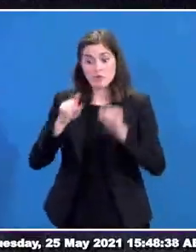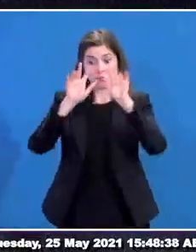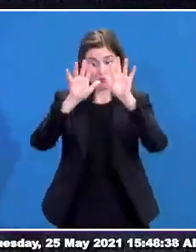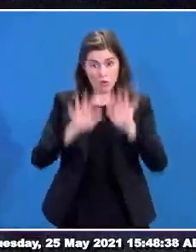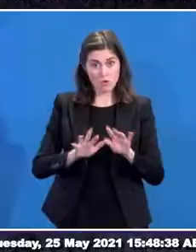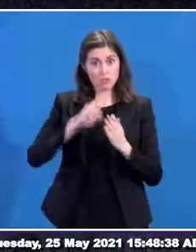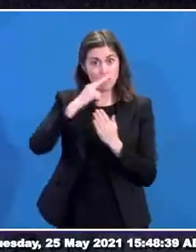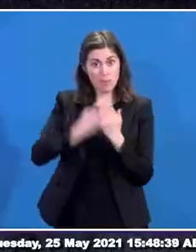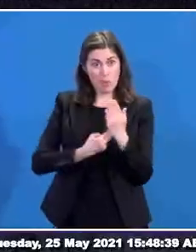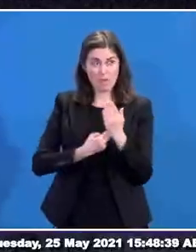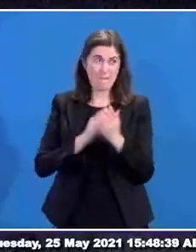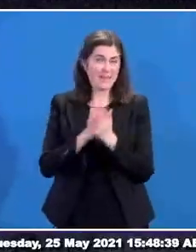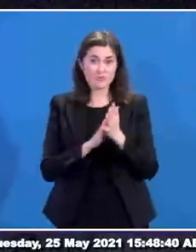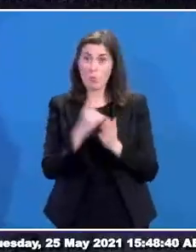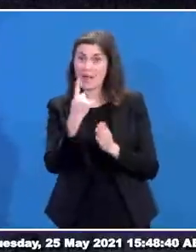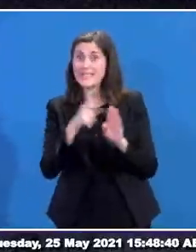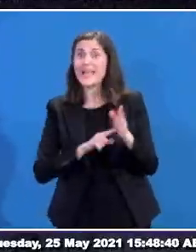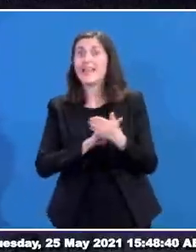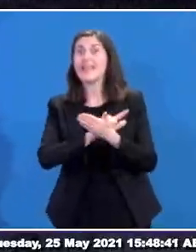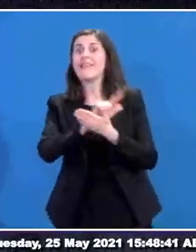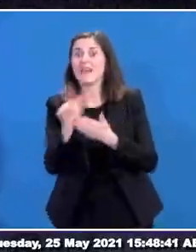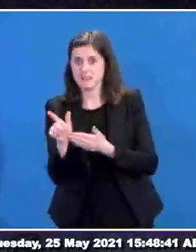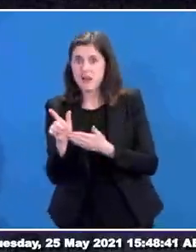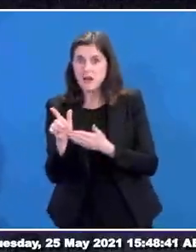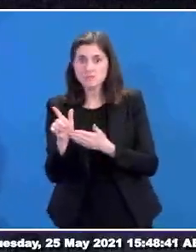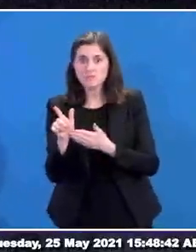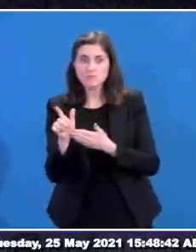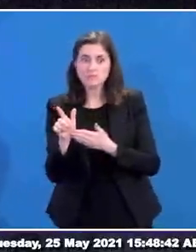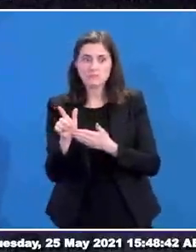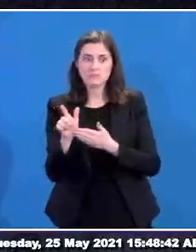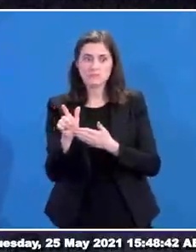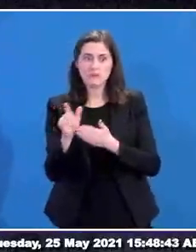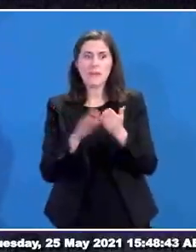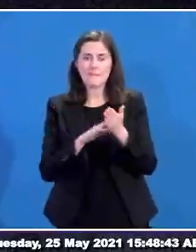12 months after you started your investigations, the culture in the